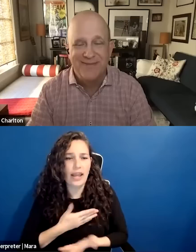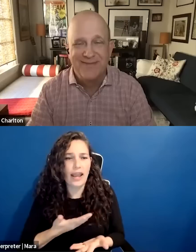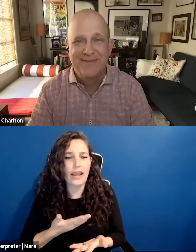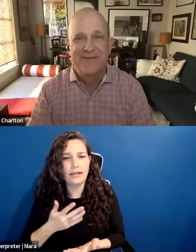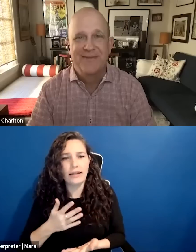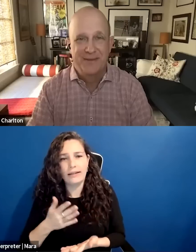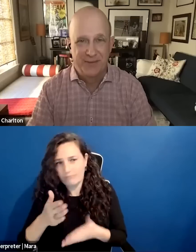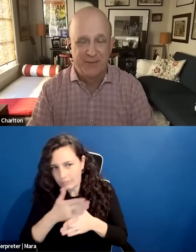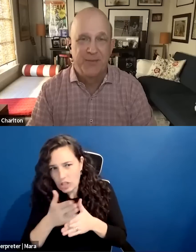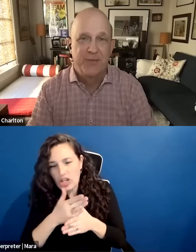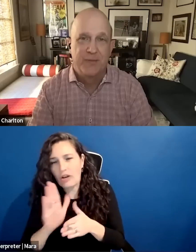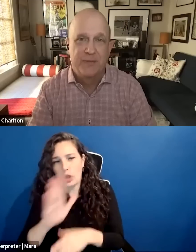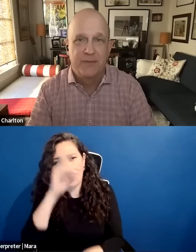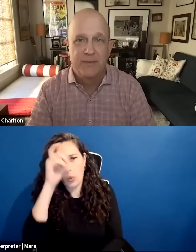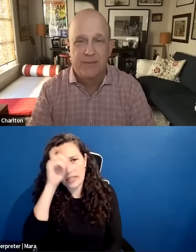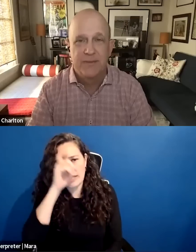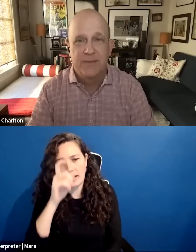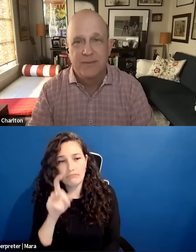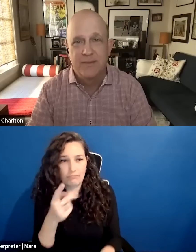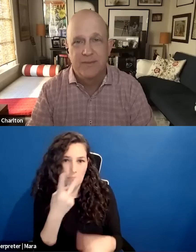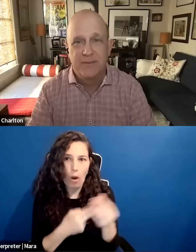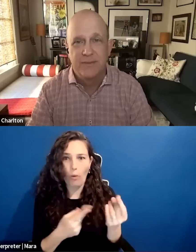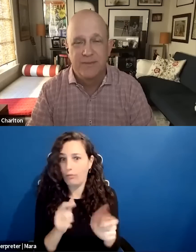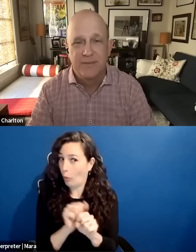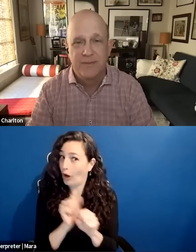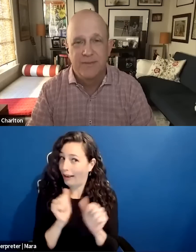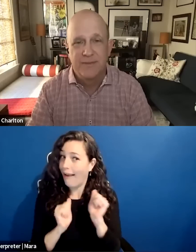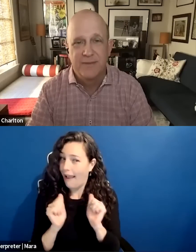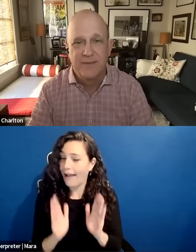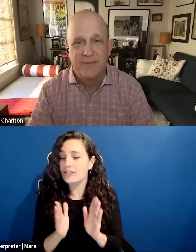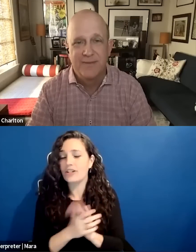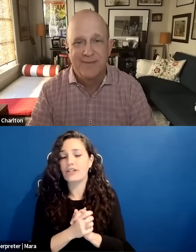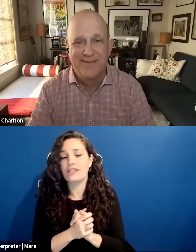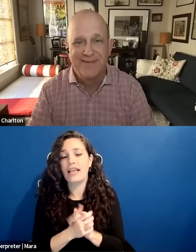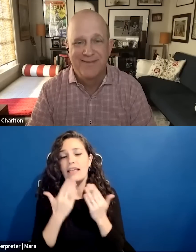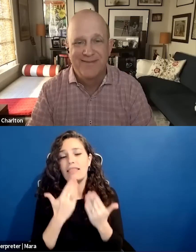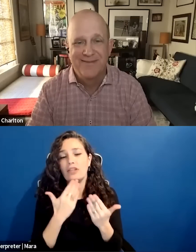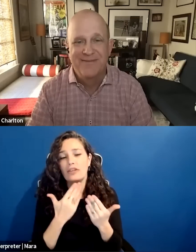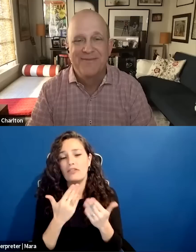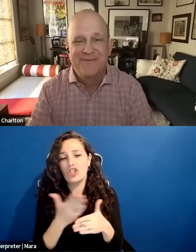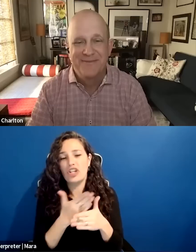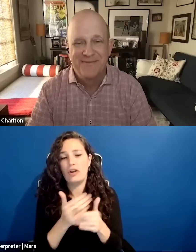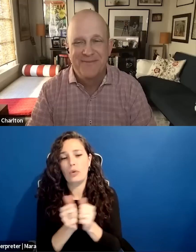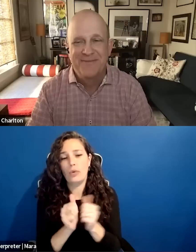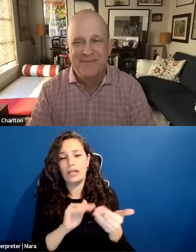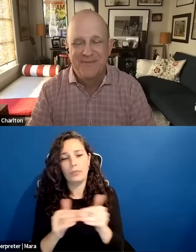as working actors with our community here. So deeply appreciate your time